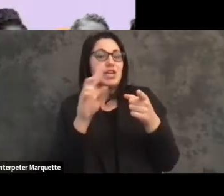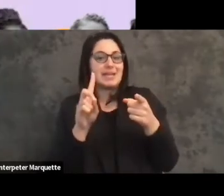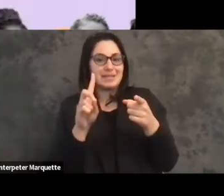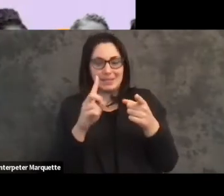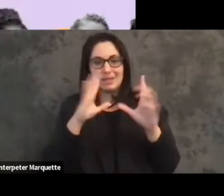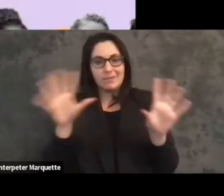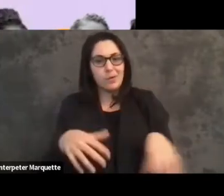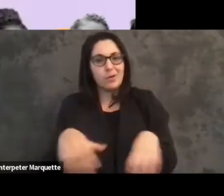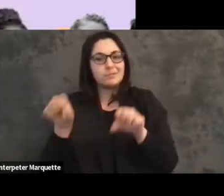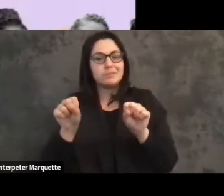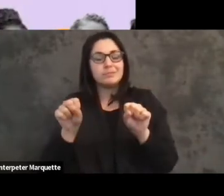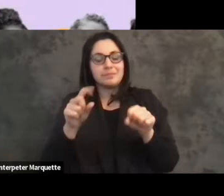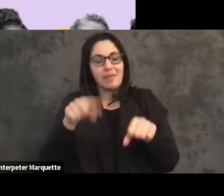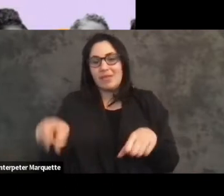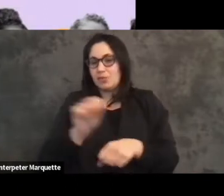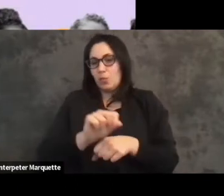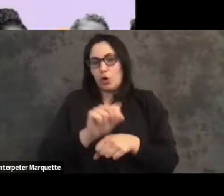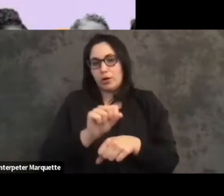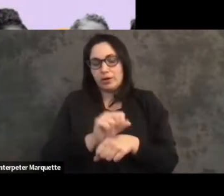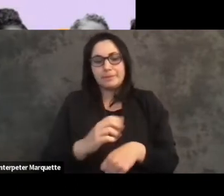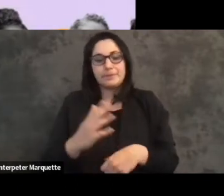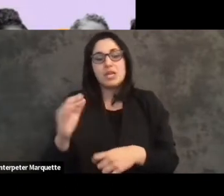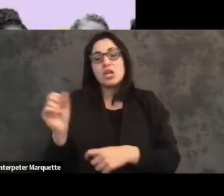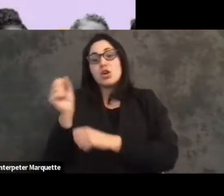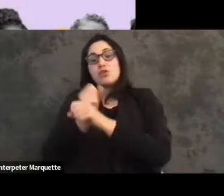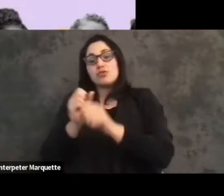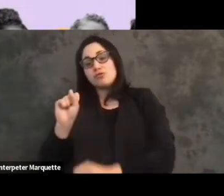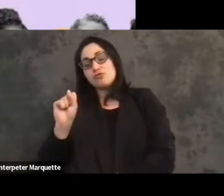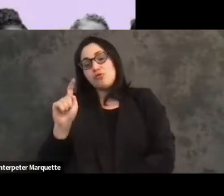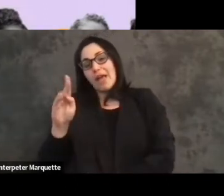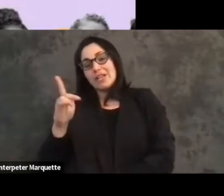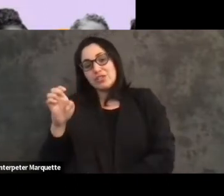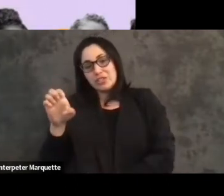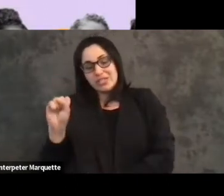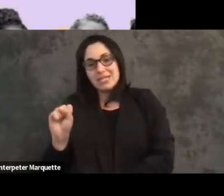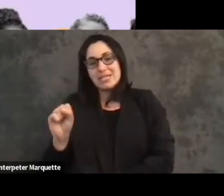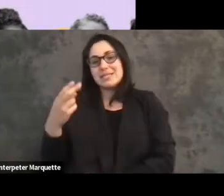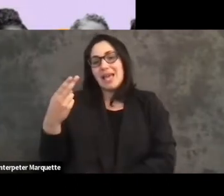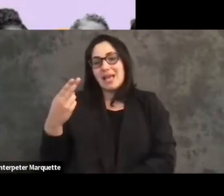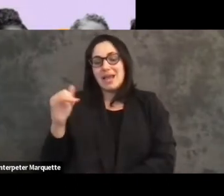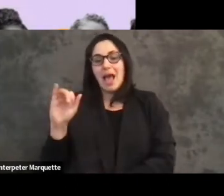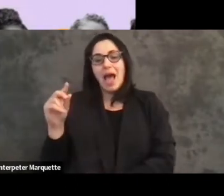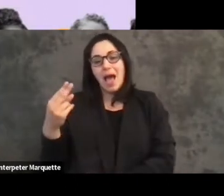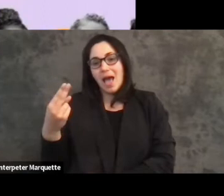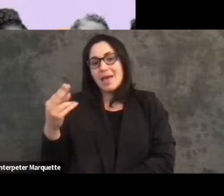in a world where there wasn't any. I want to really thank JD for having us here. And